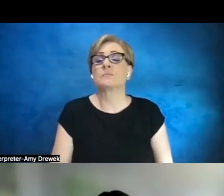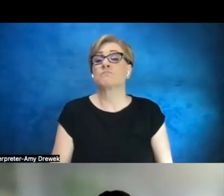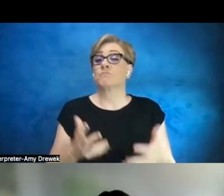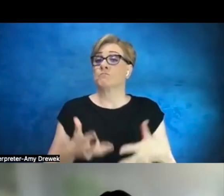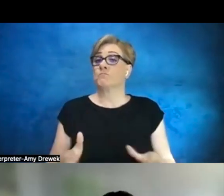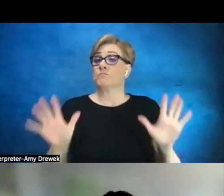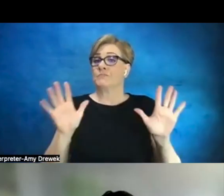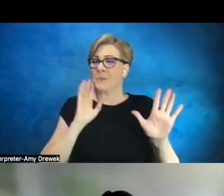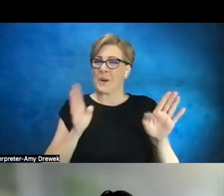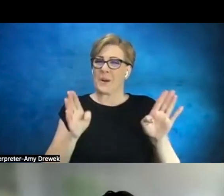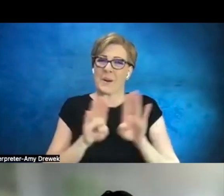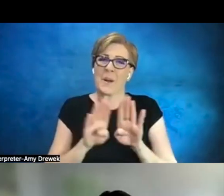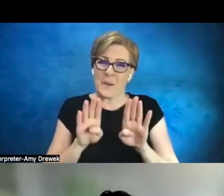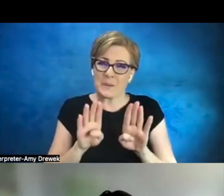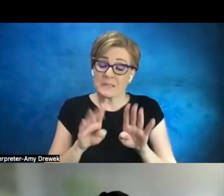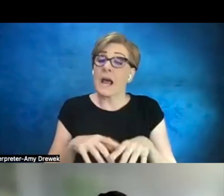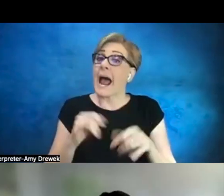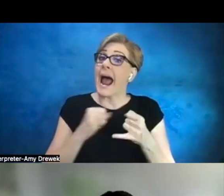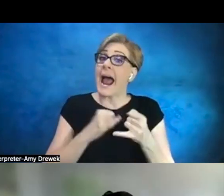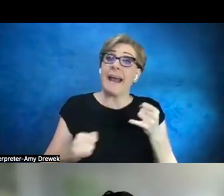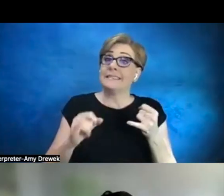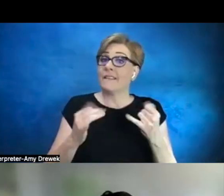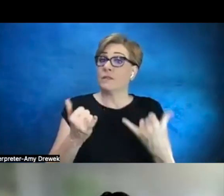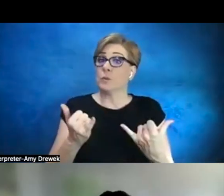have some follow-up information and links that I will share out.